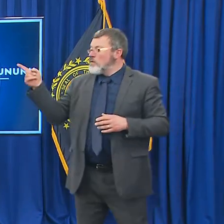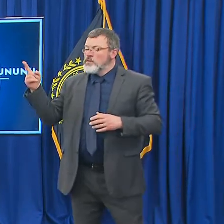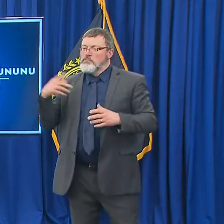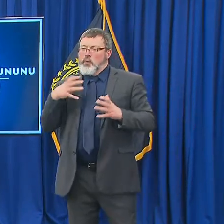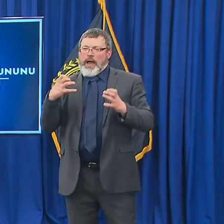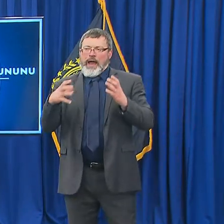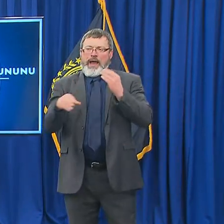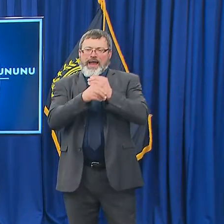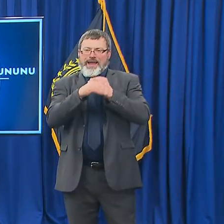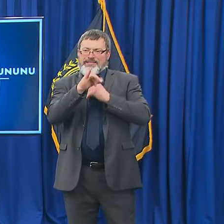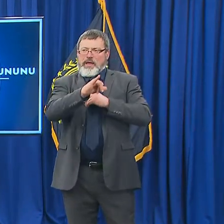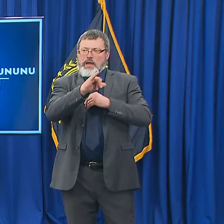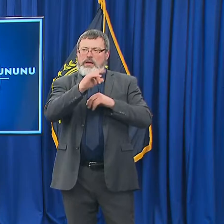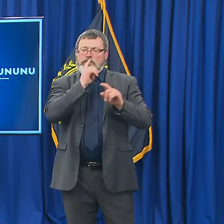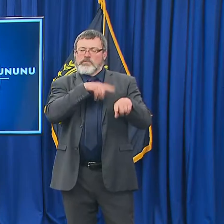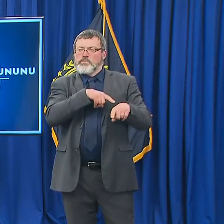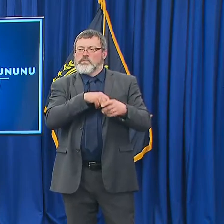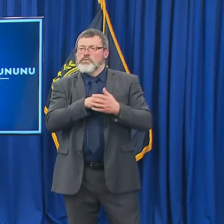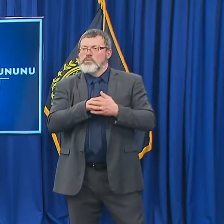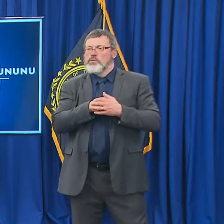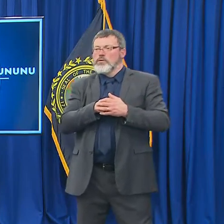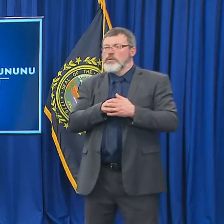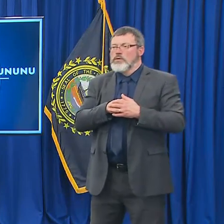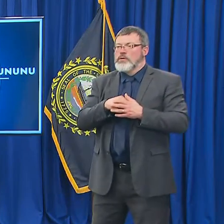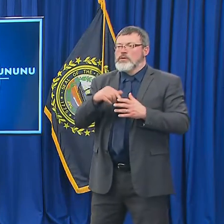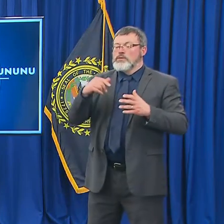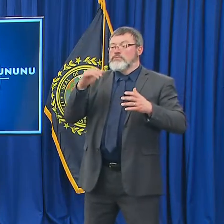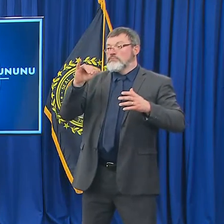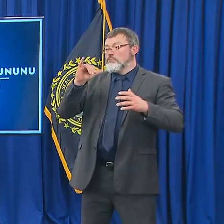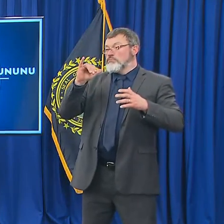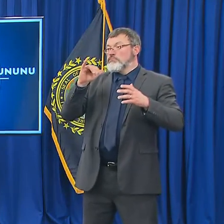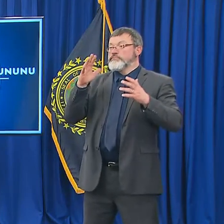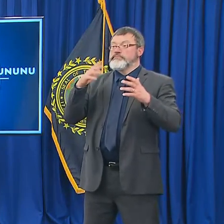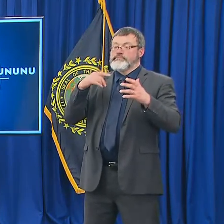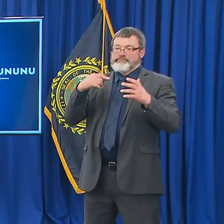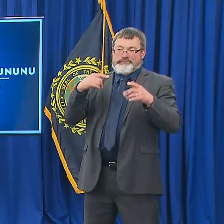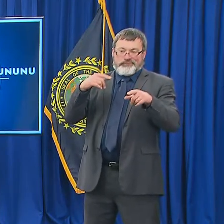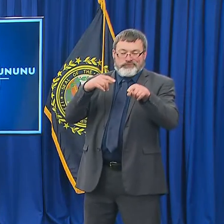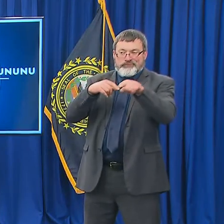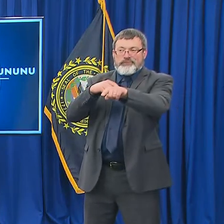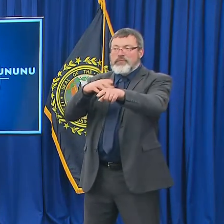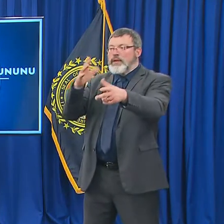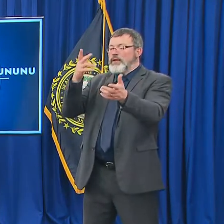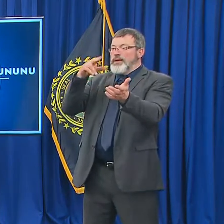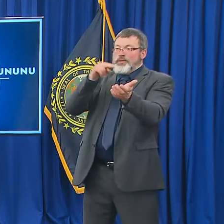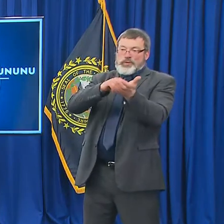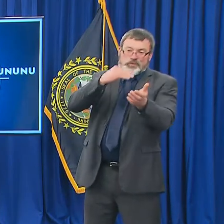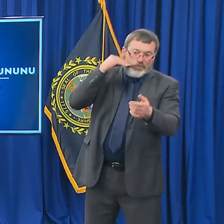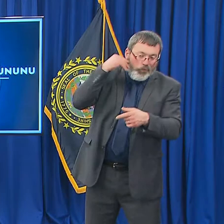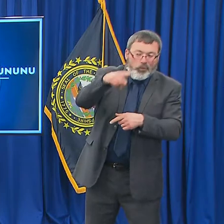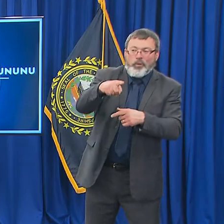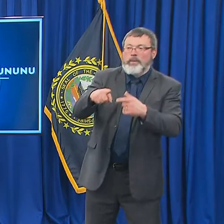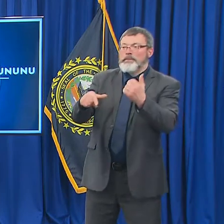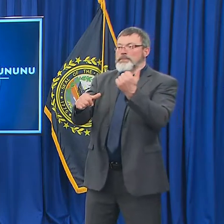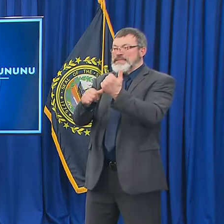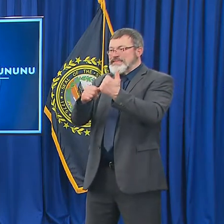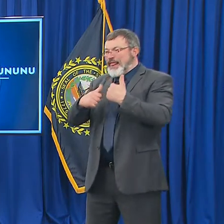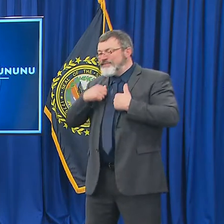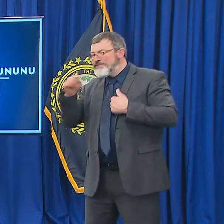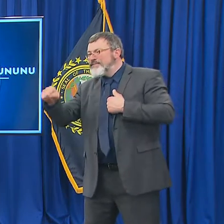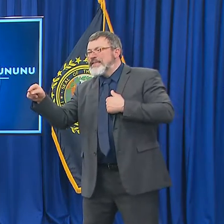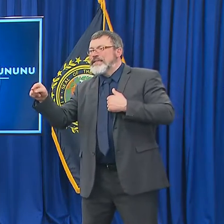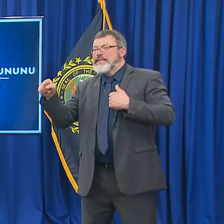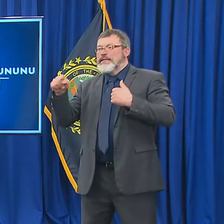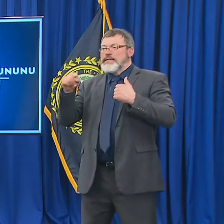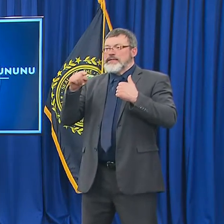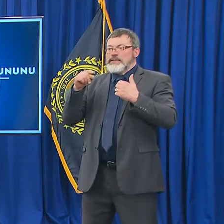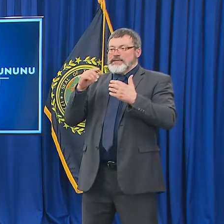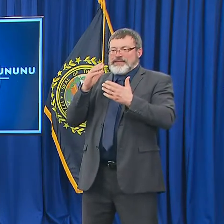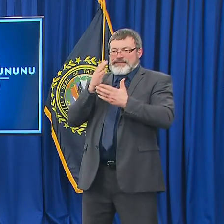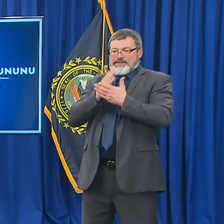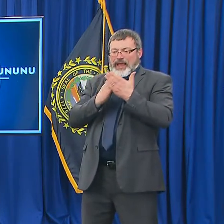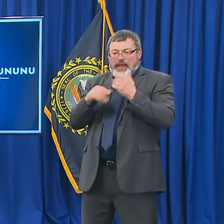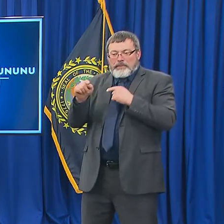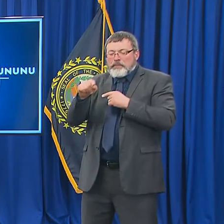Here in New Hampshire what I'm gonna ask Dr. Daley.